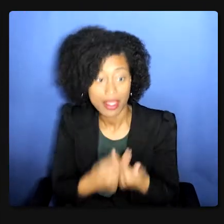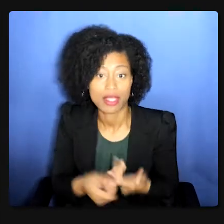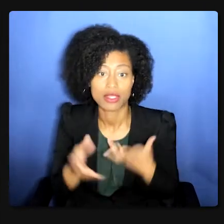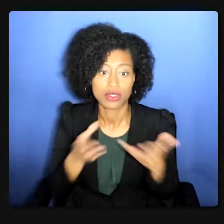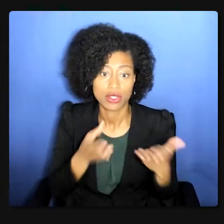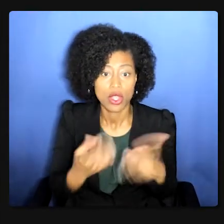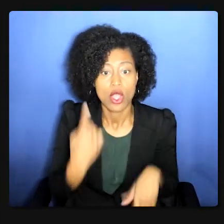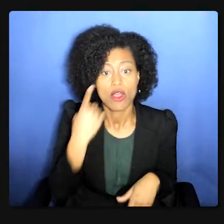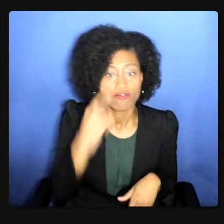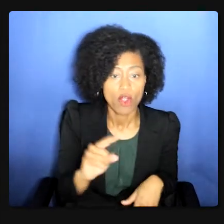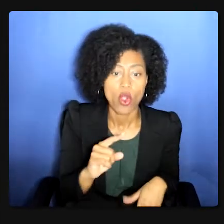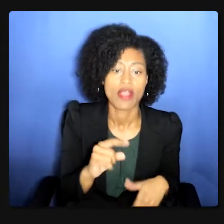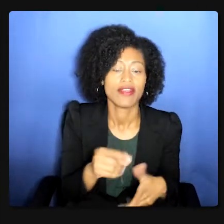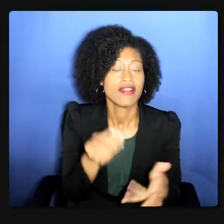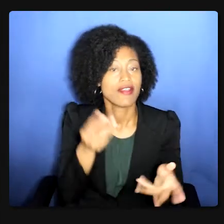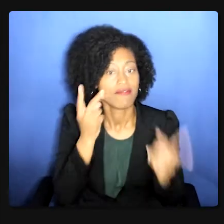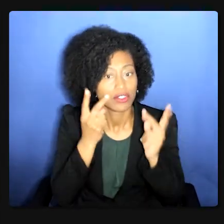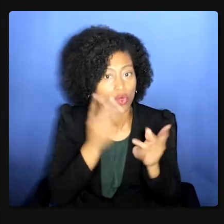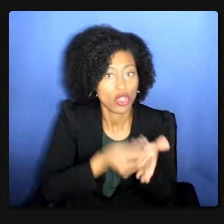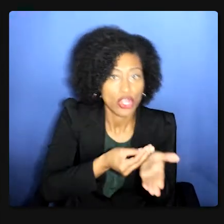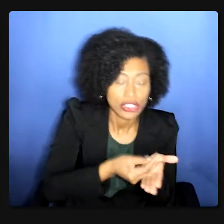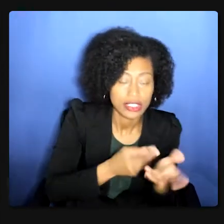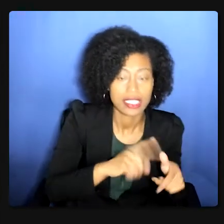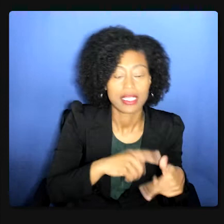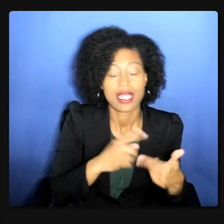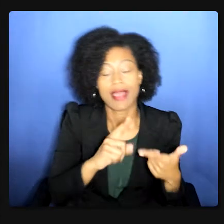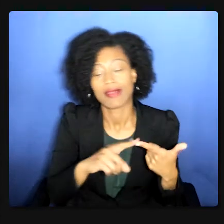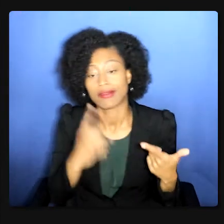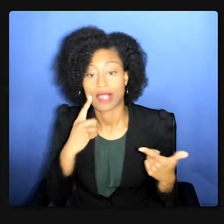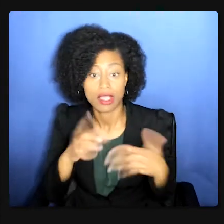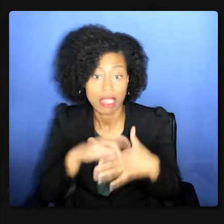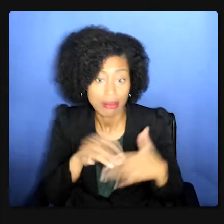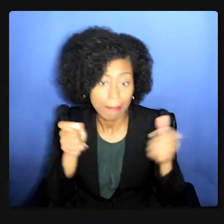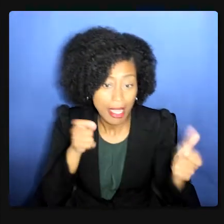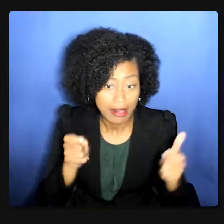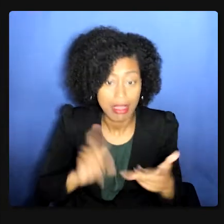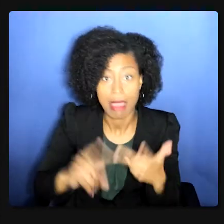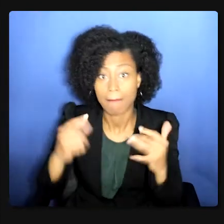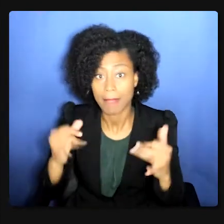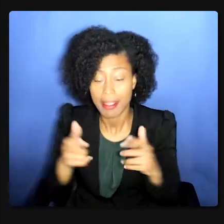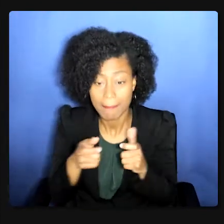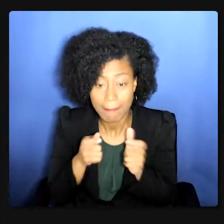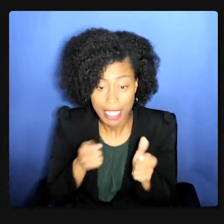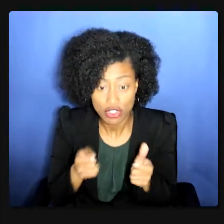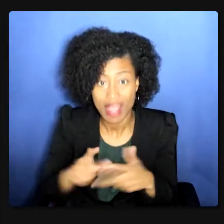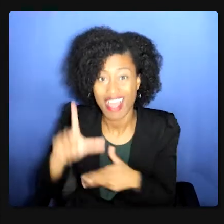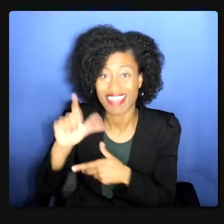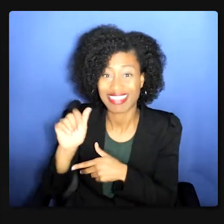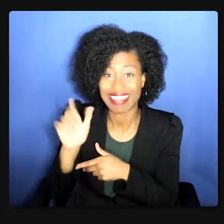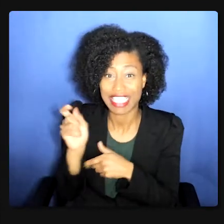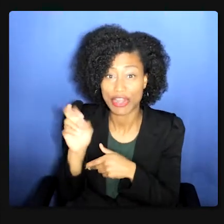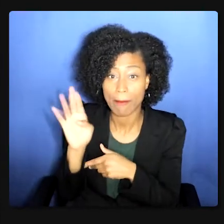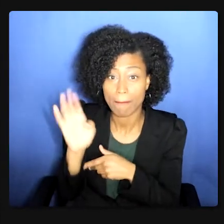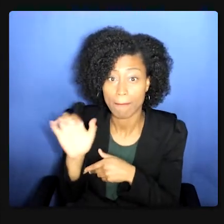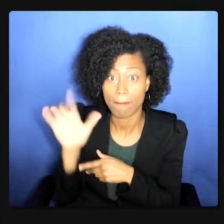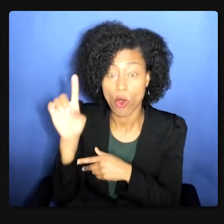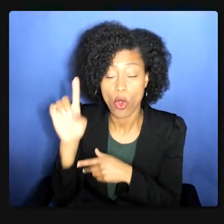services for using currency, user content management, player management, leaderboards and of course, multiplayer services